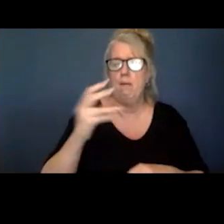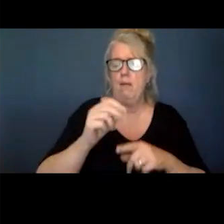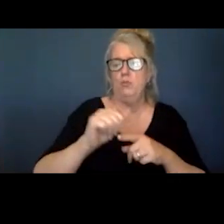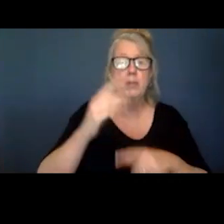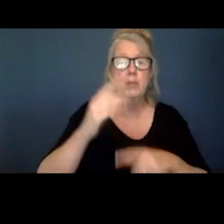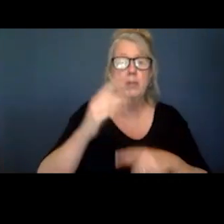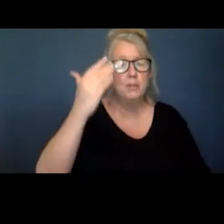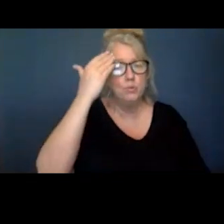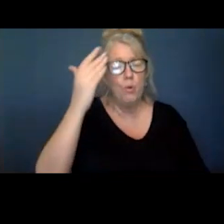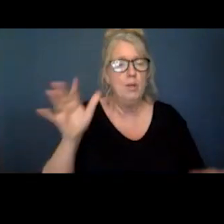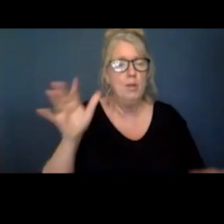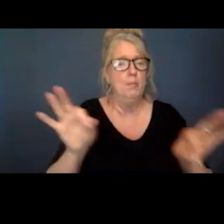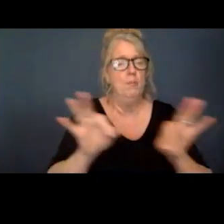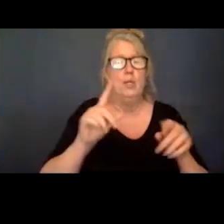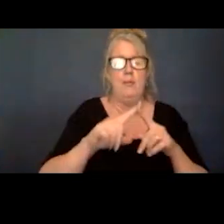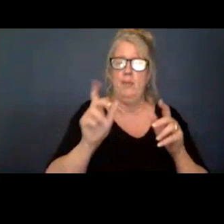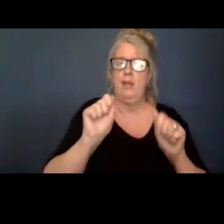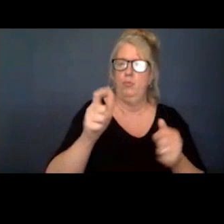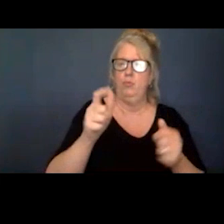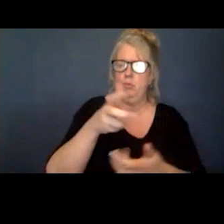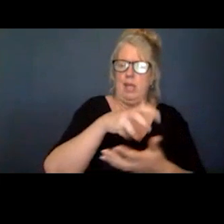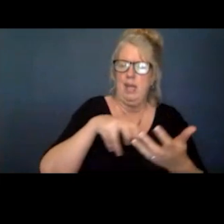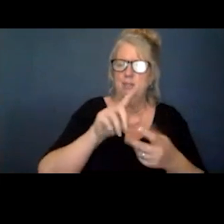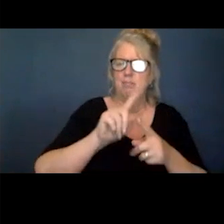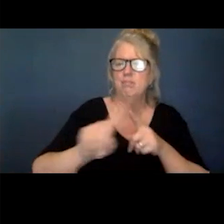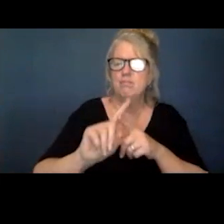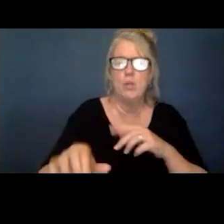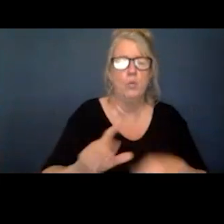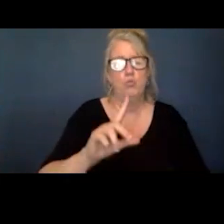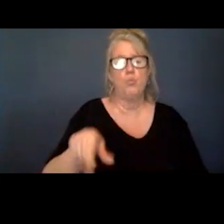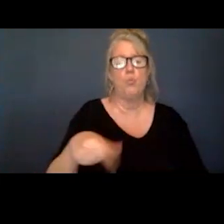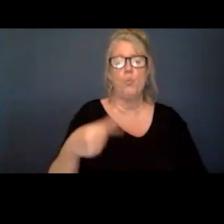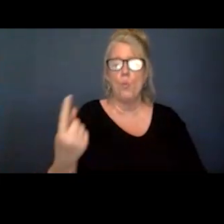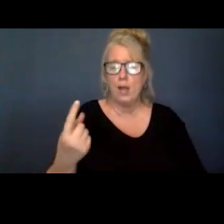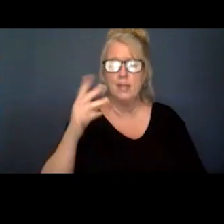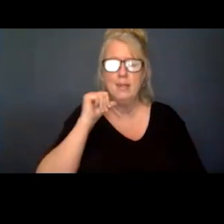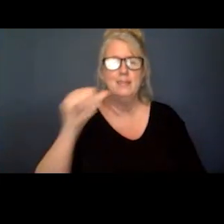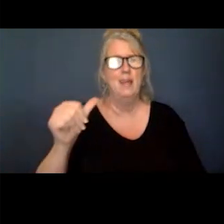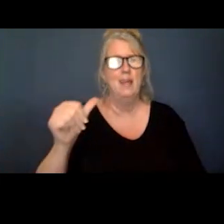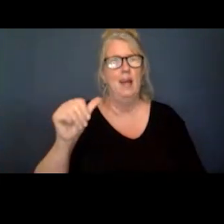that you should select a mix of tactics. A single tactic is not going to go very far in outreach.